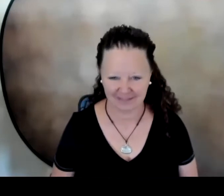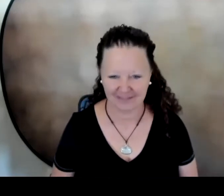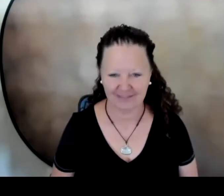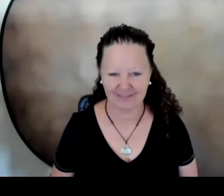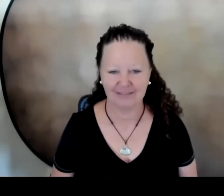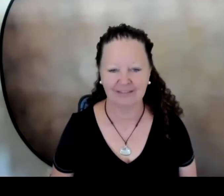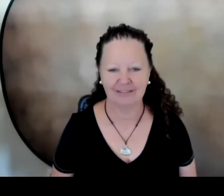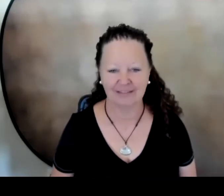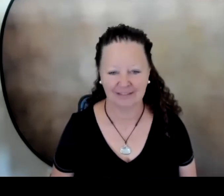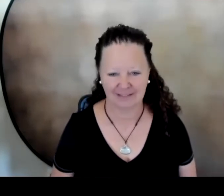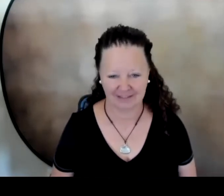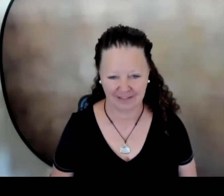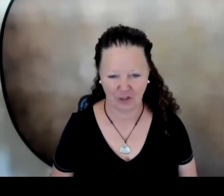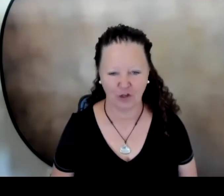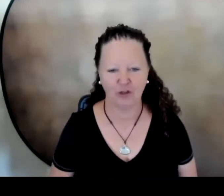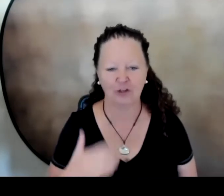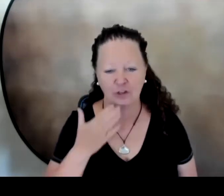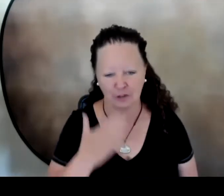I got lots of phone calls.